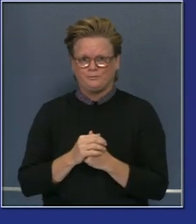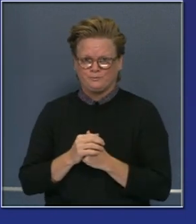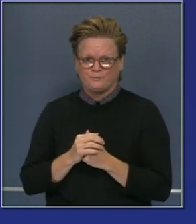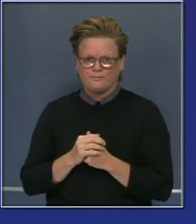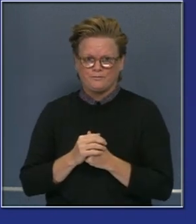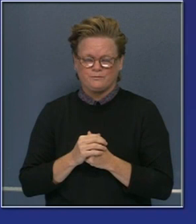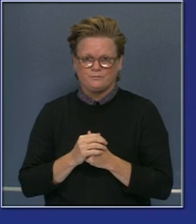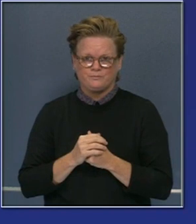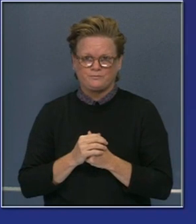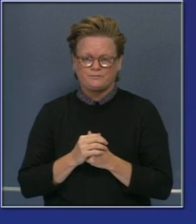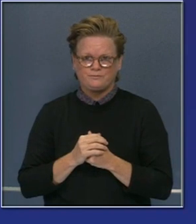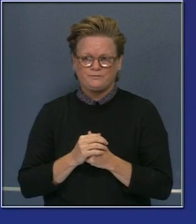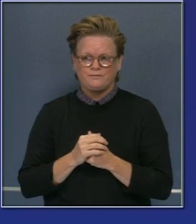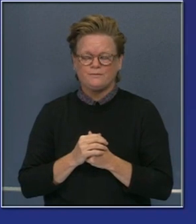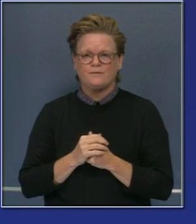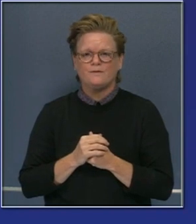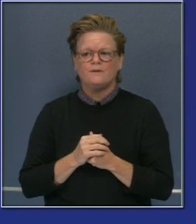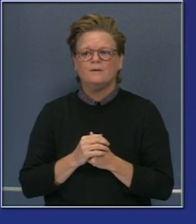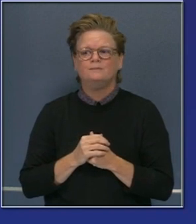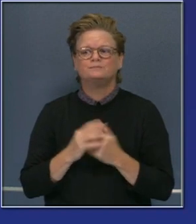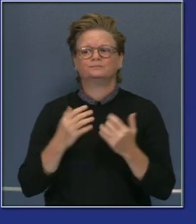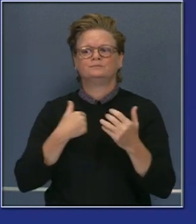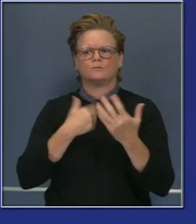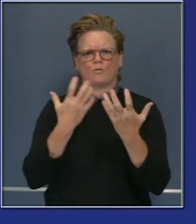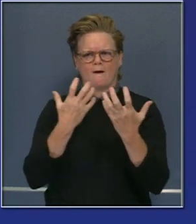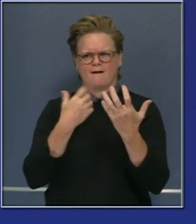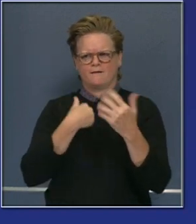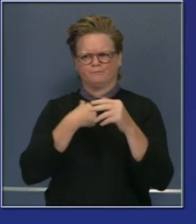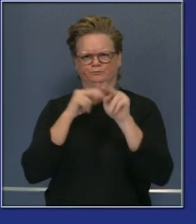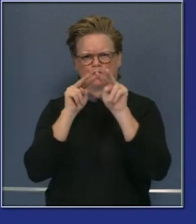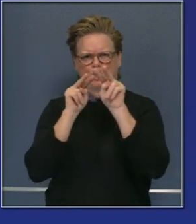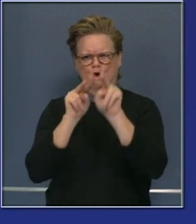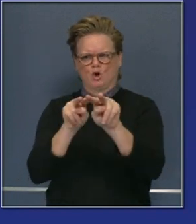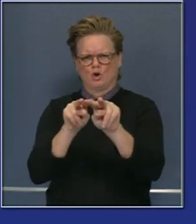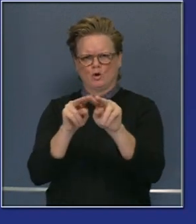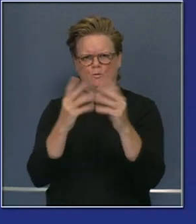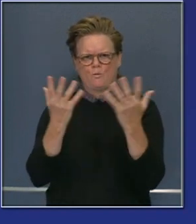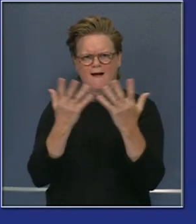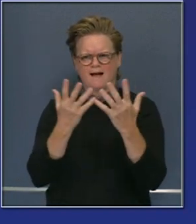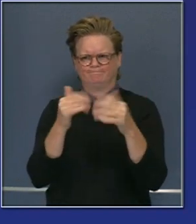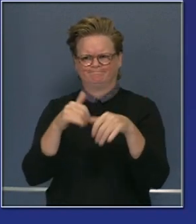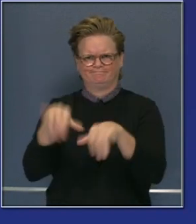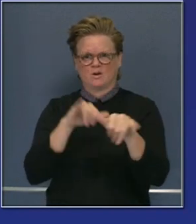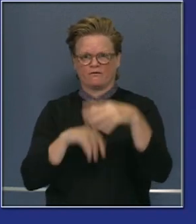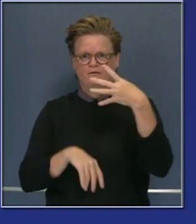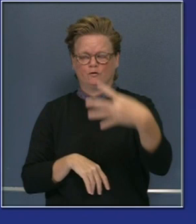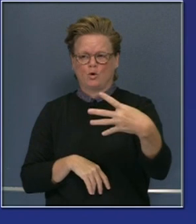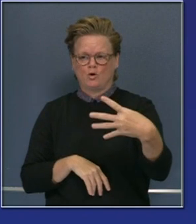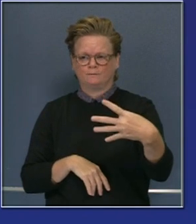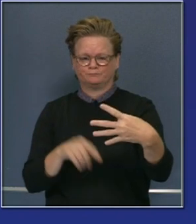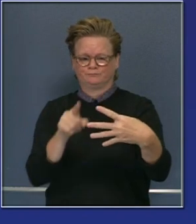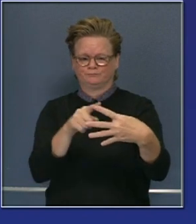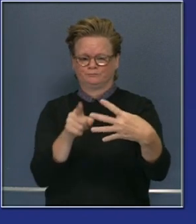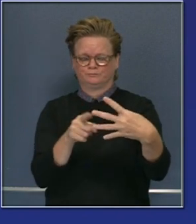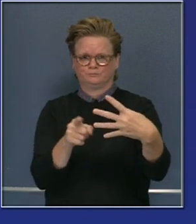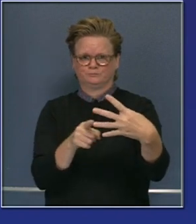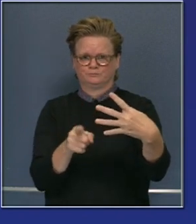GUIDELINES OF FOUNDATIONAL LADY WE ARE ADVANCING AS IT RELATES TO THIS NEW BLUEPRINT.